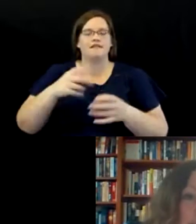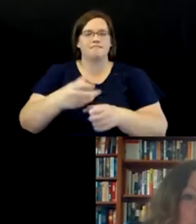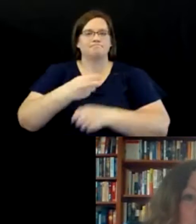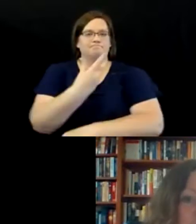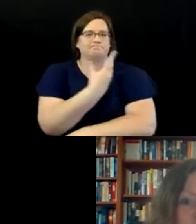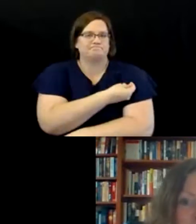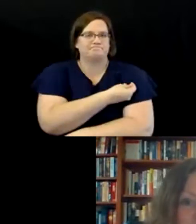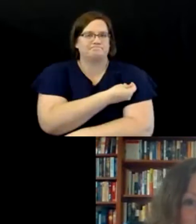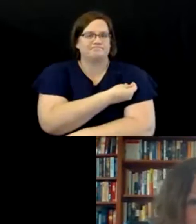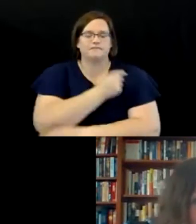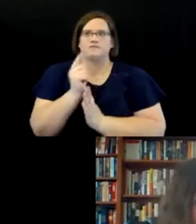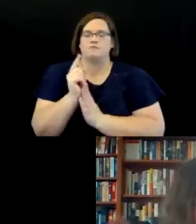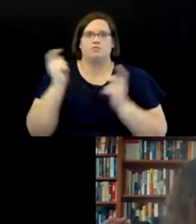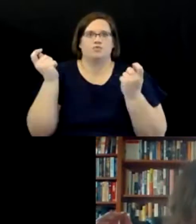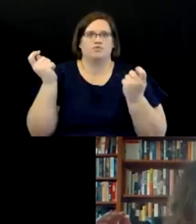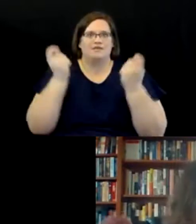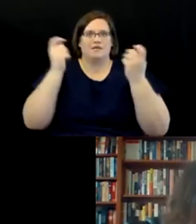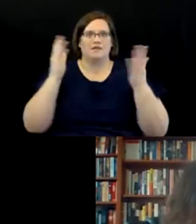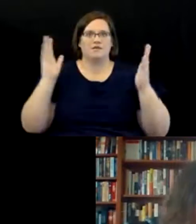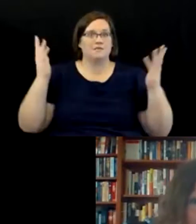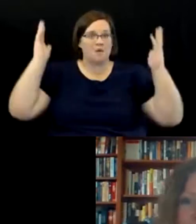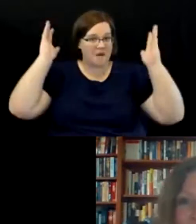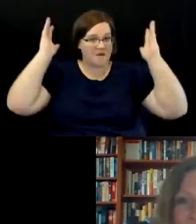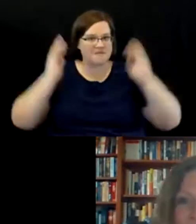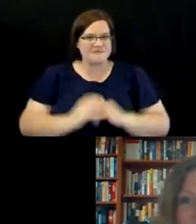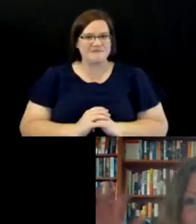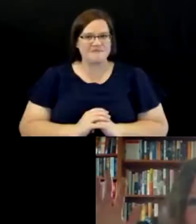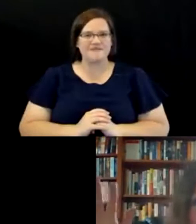moment to celebrate that with a whoop-whoop. Imagine fireworks